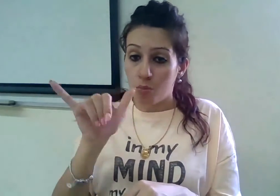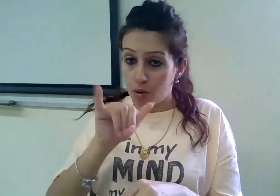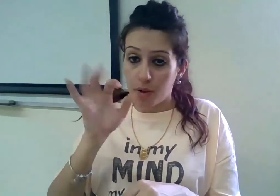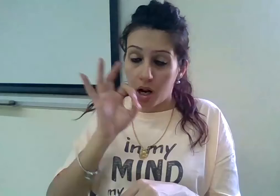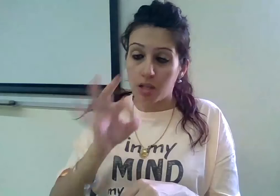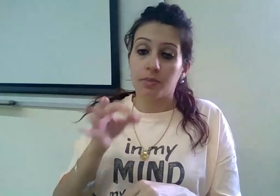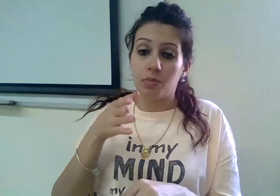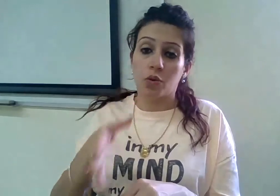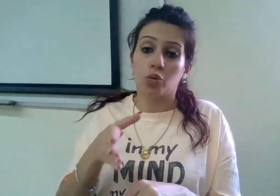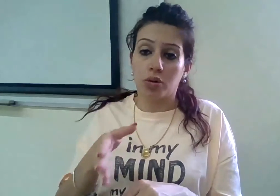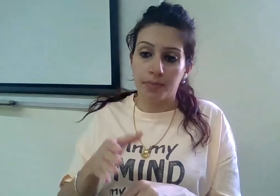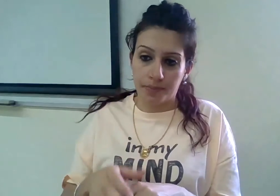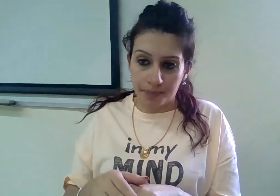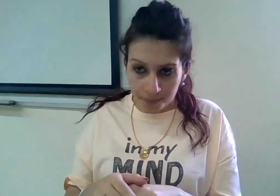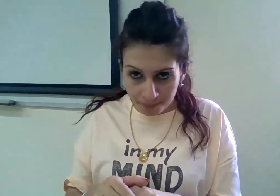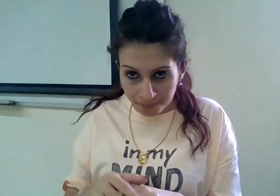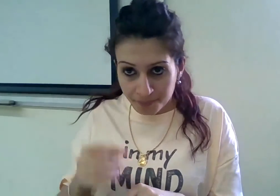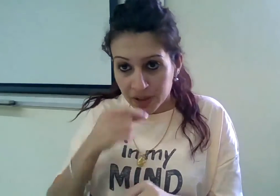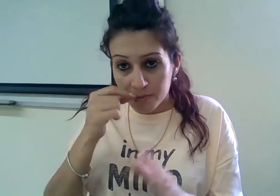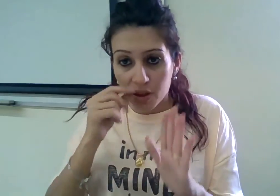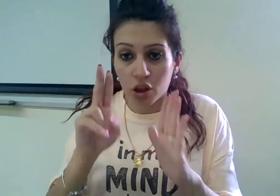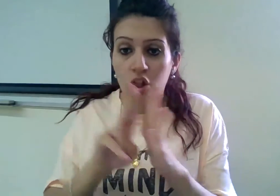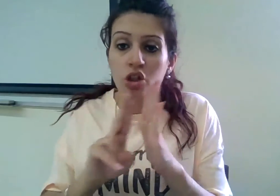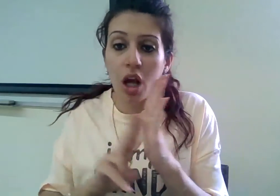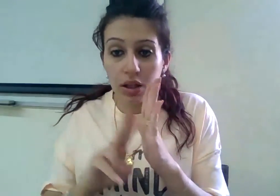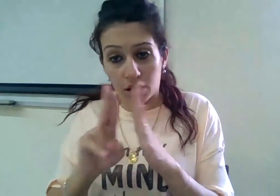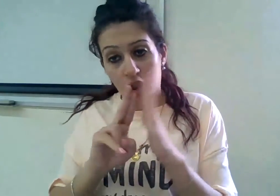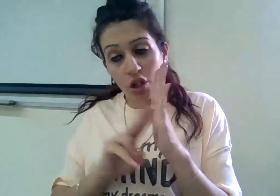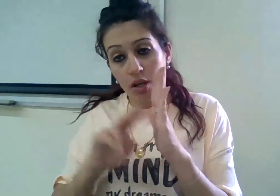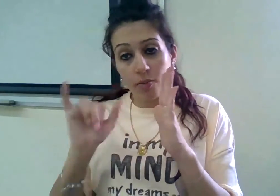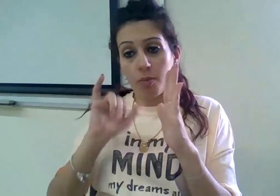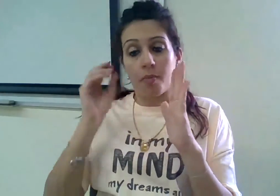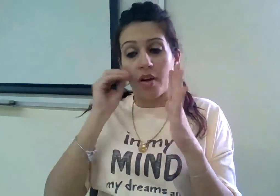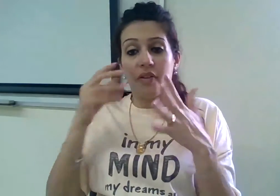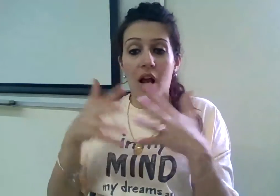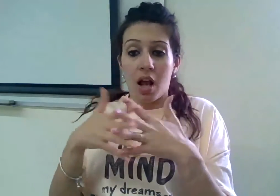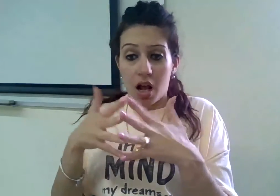I believe in the role of school leaders, because what we have experience with is